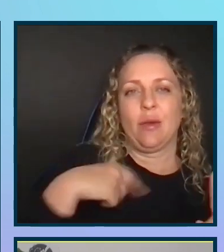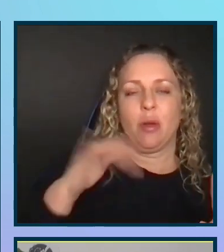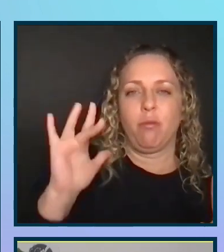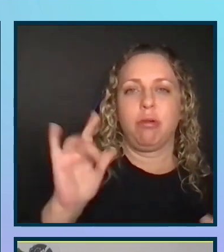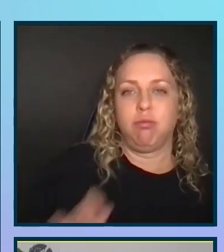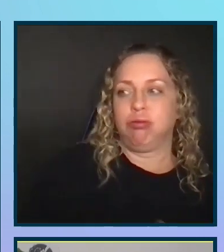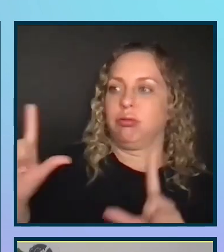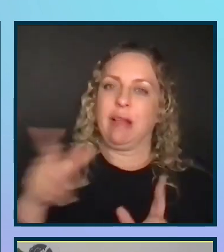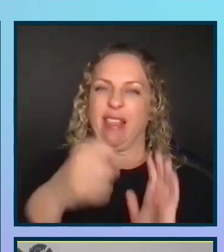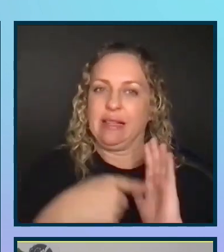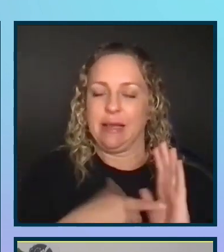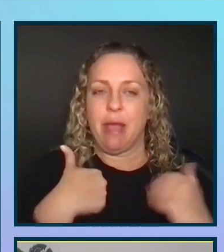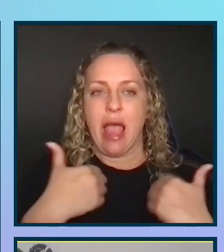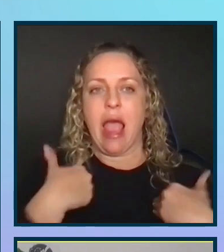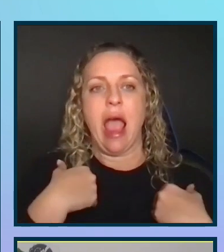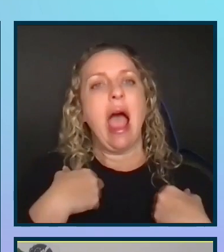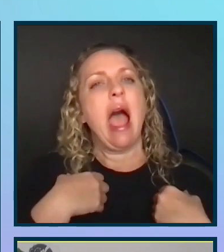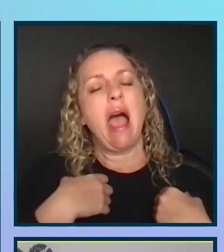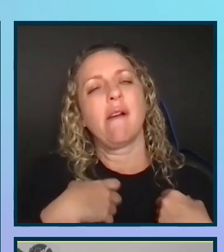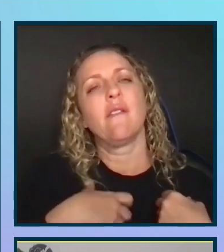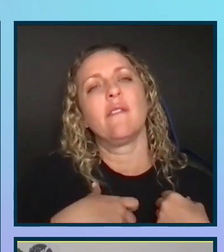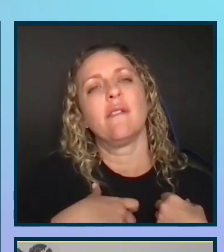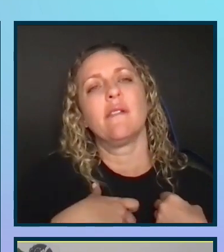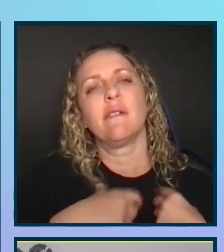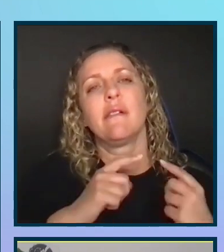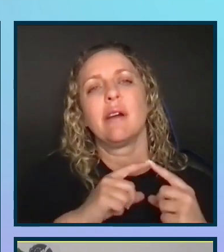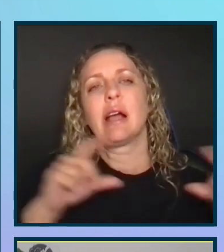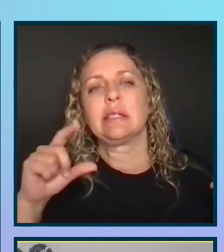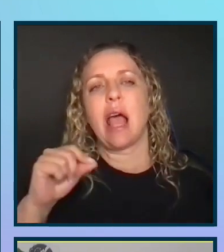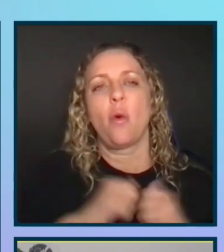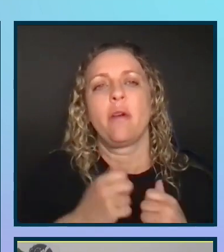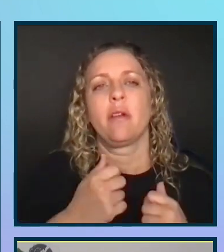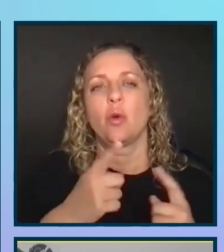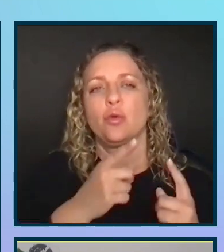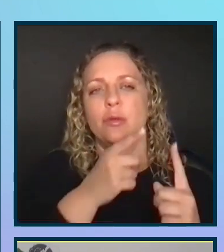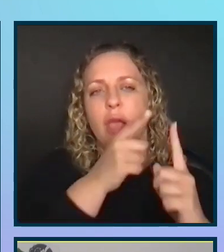In this example, I have a tile with a few list item, but each list item has an icon,